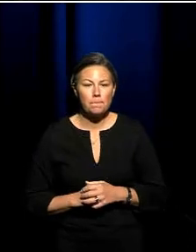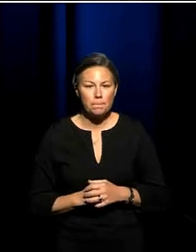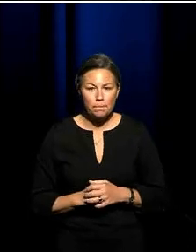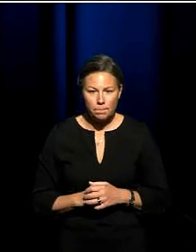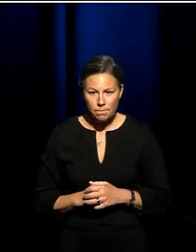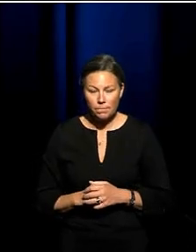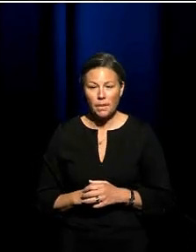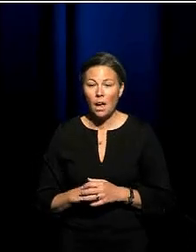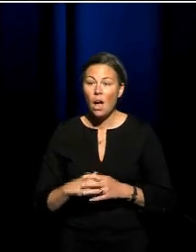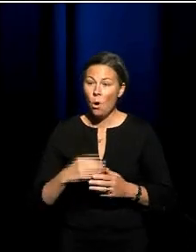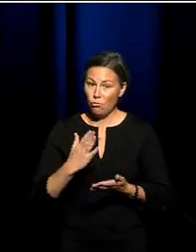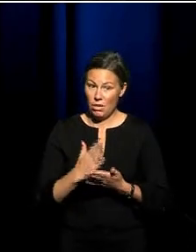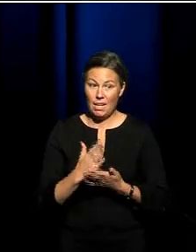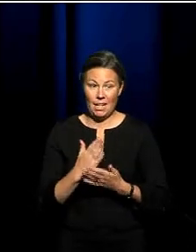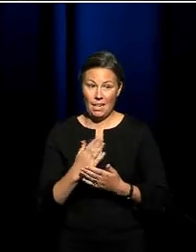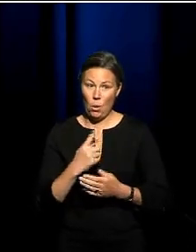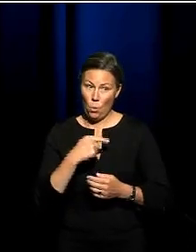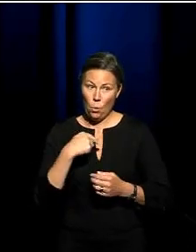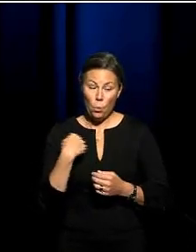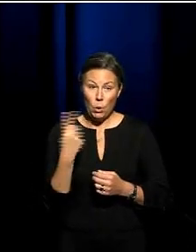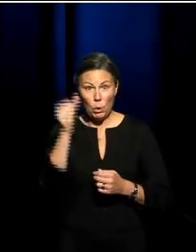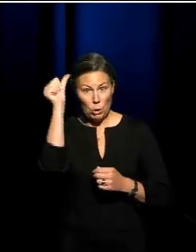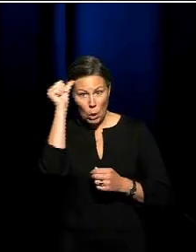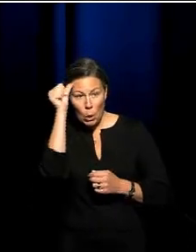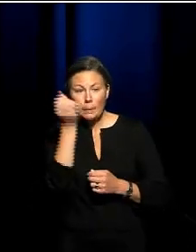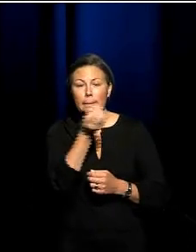Commission appreciate that there may have been reluctance by some people with